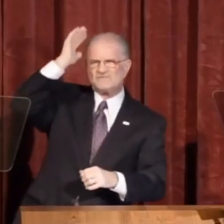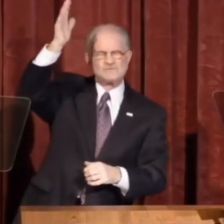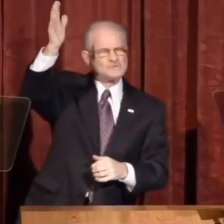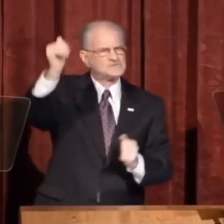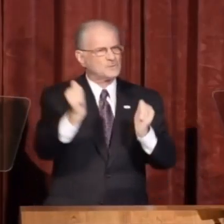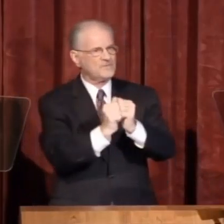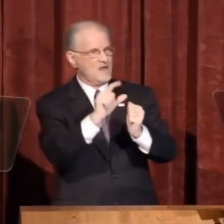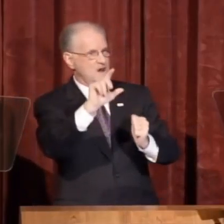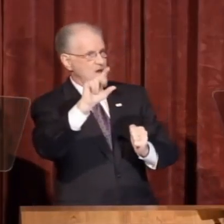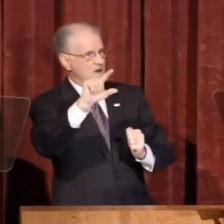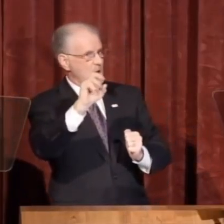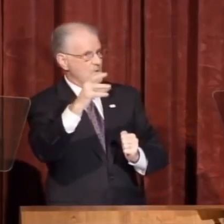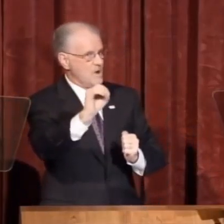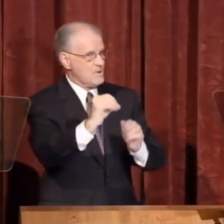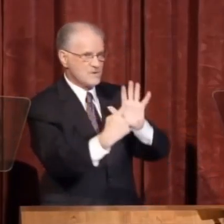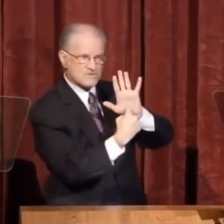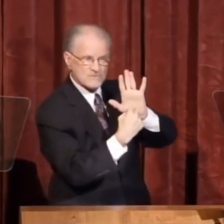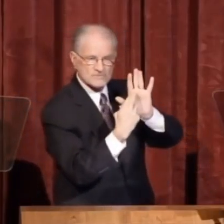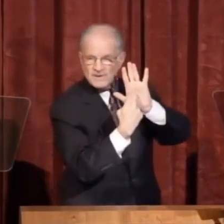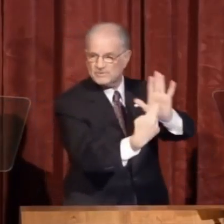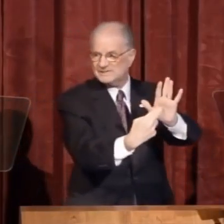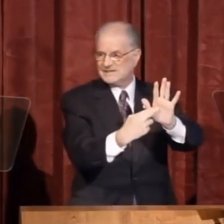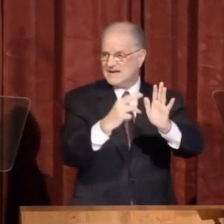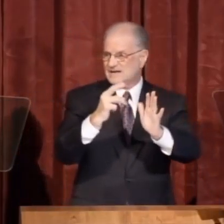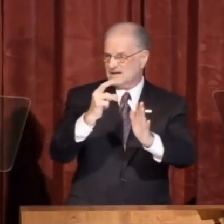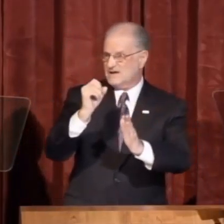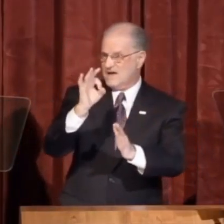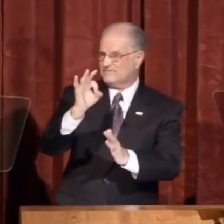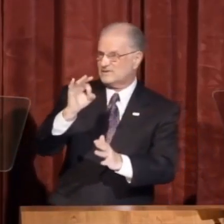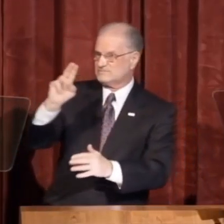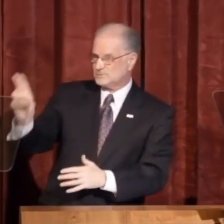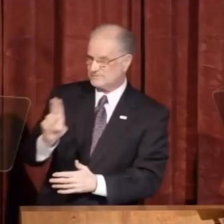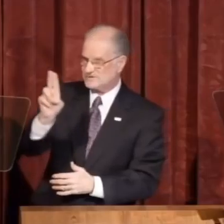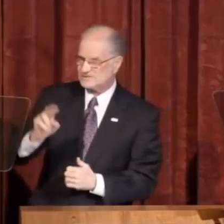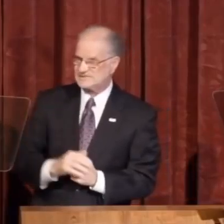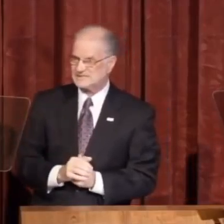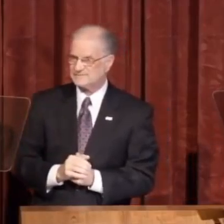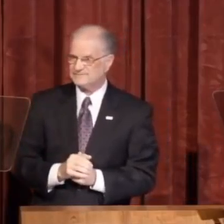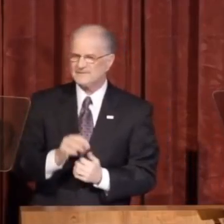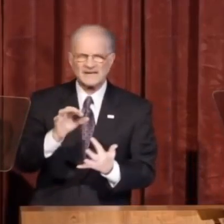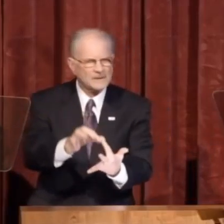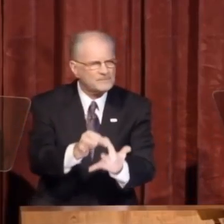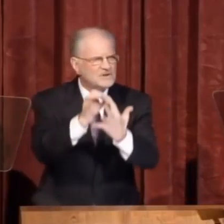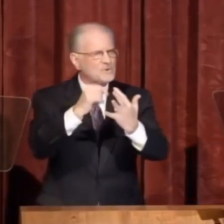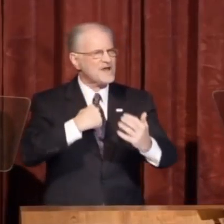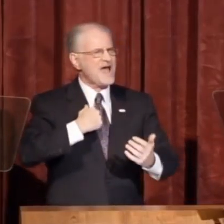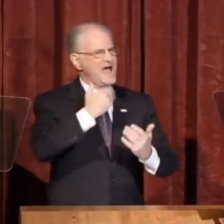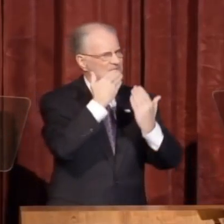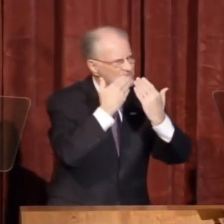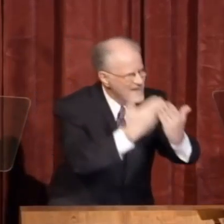Our bilingual communication fosters summarizing our dreams for the future.